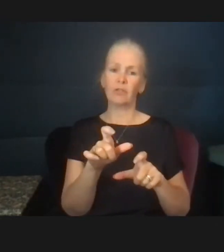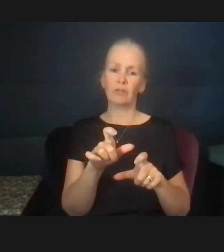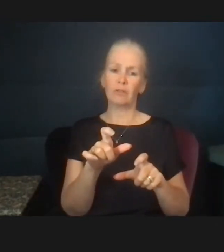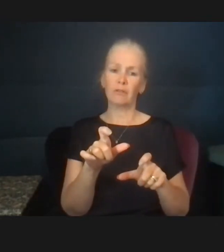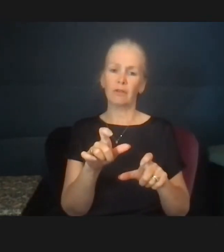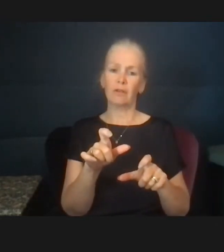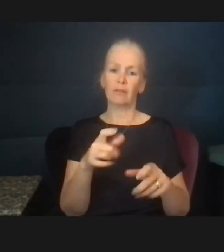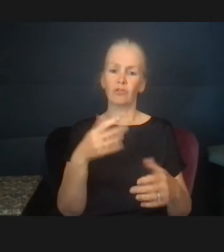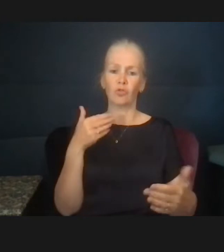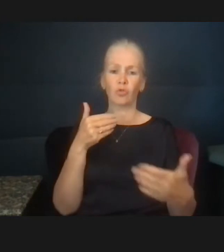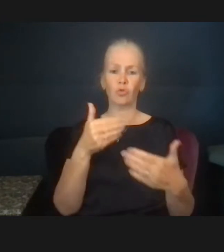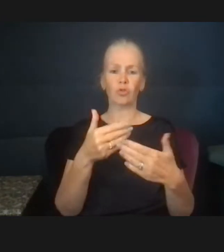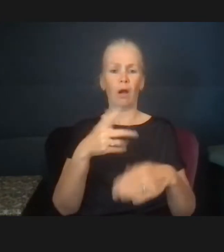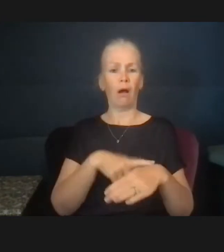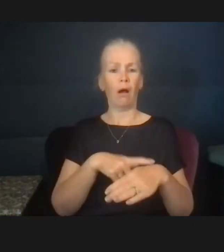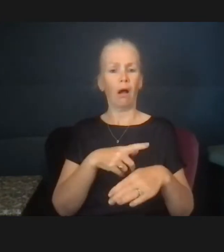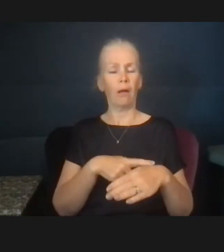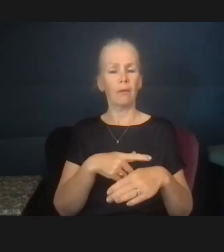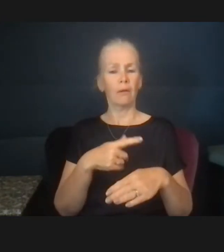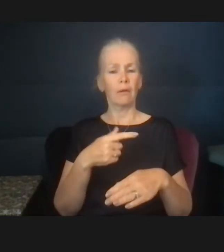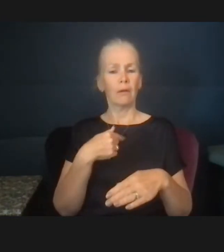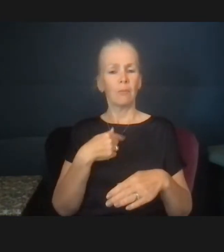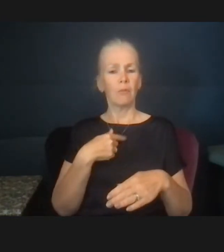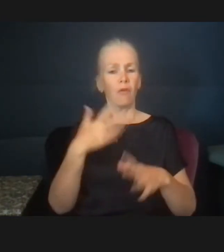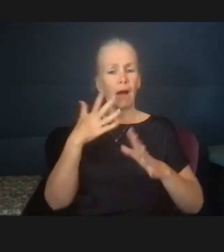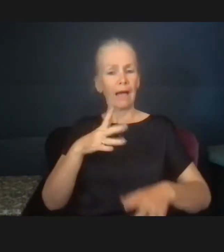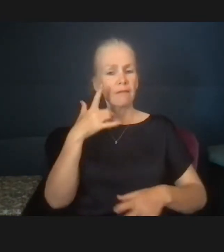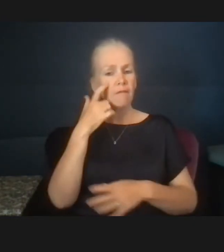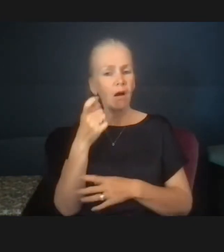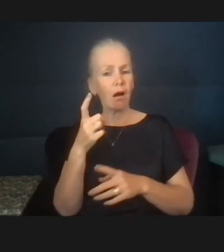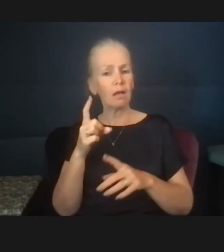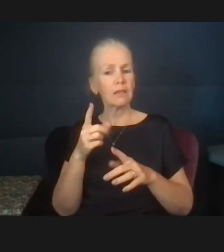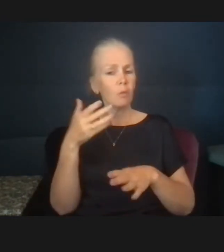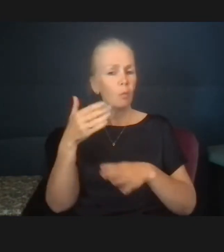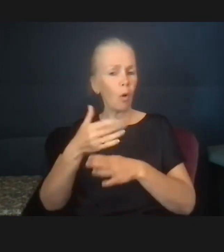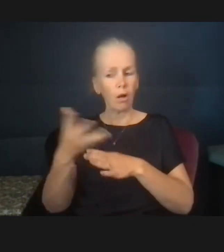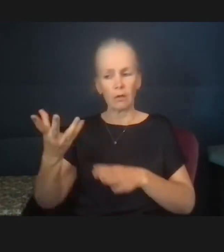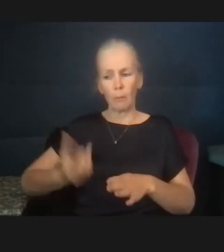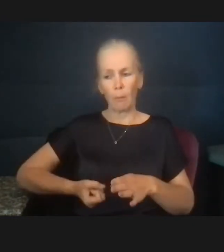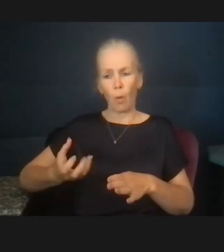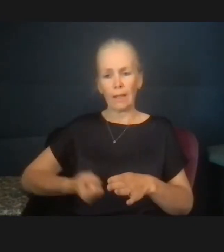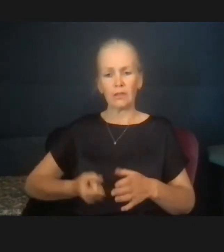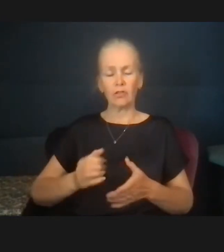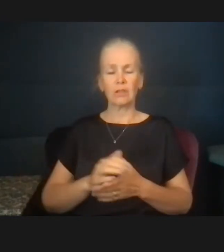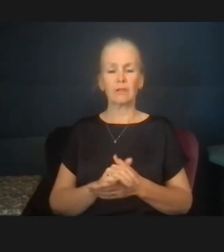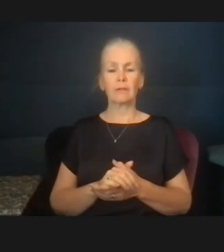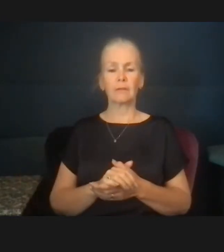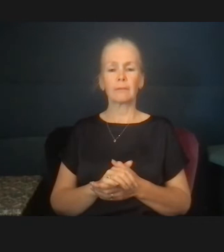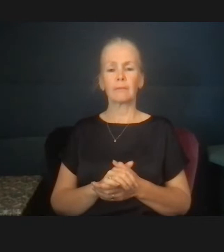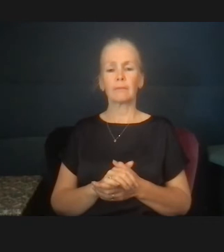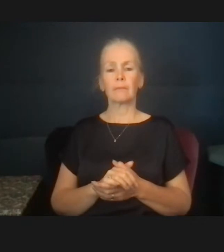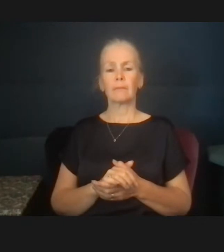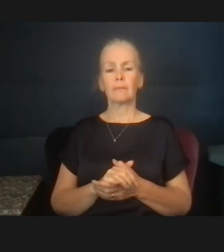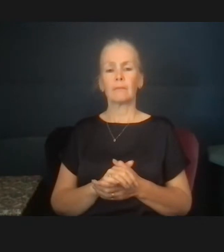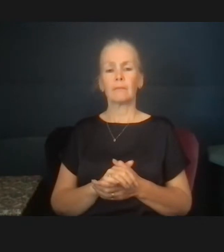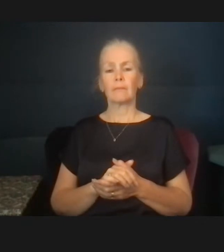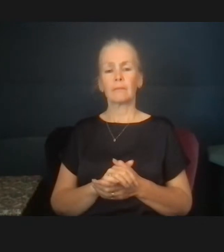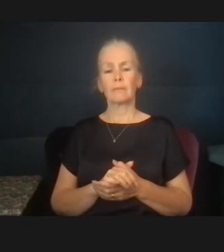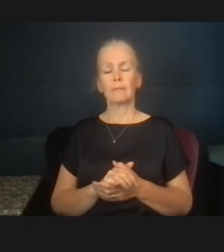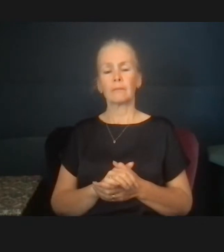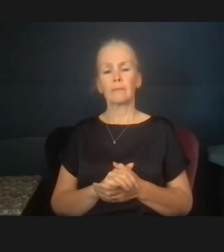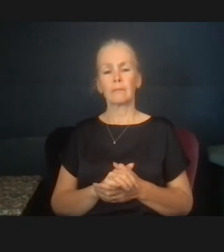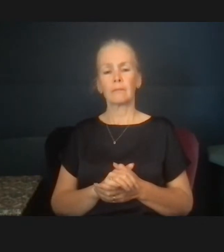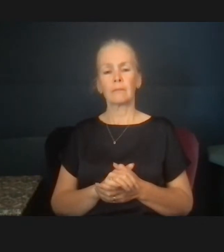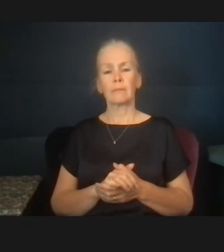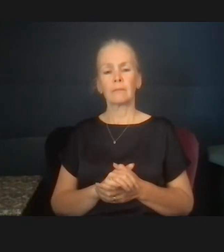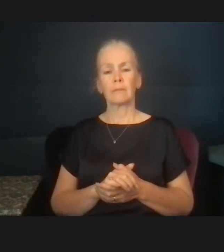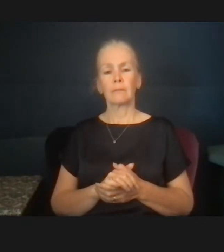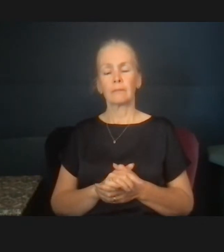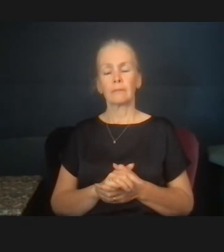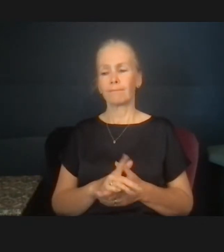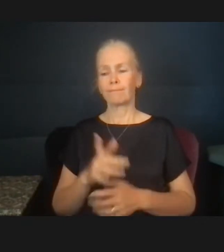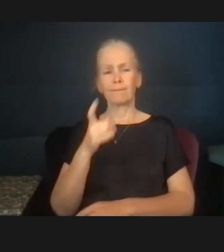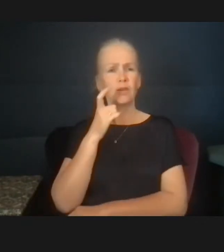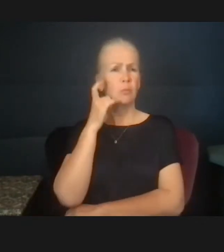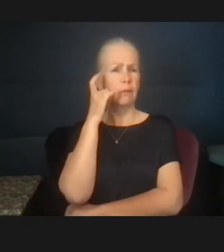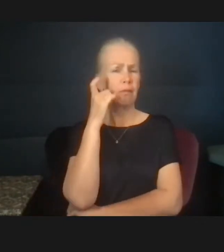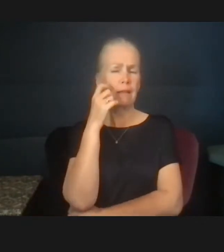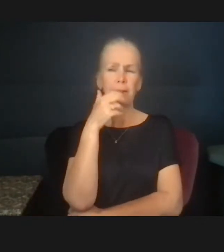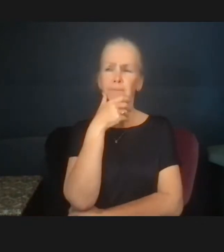time before I had to find something that would pay me, and I've been thinking about how I can